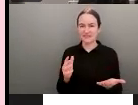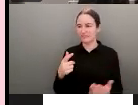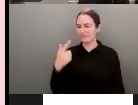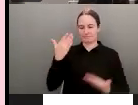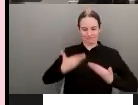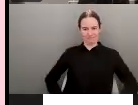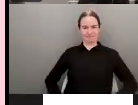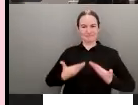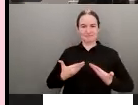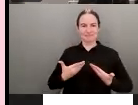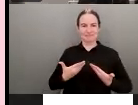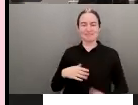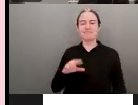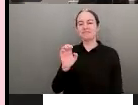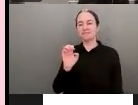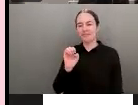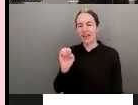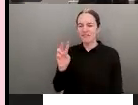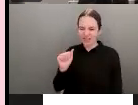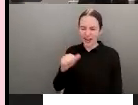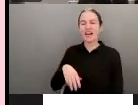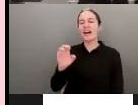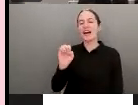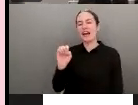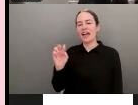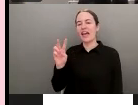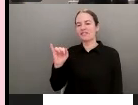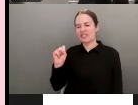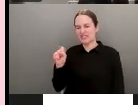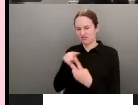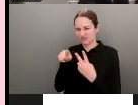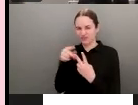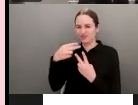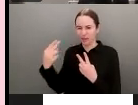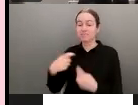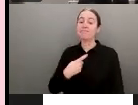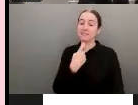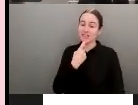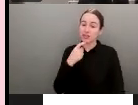I am android developer and accessibility specialist, from Espo, one town